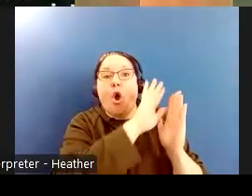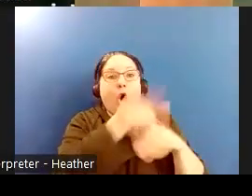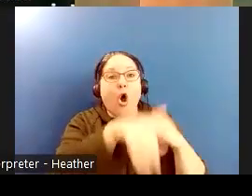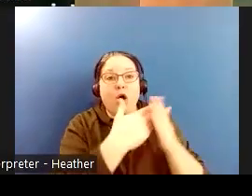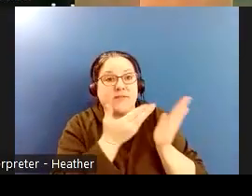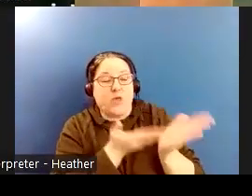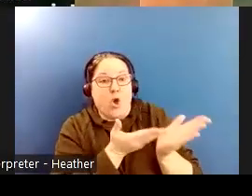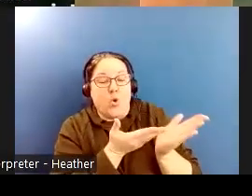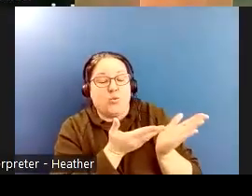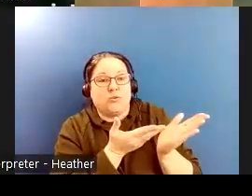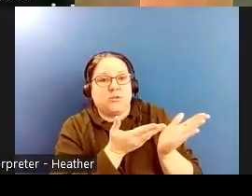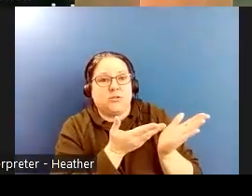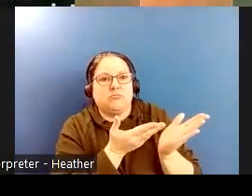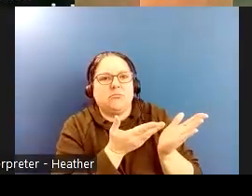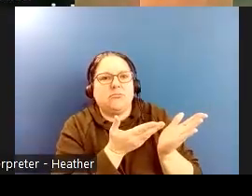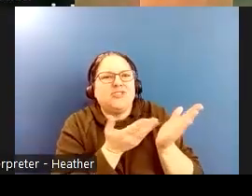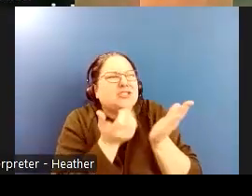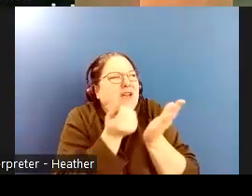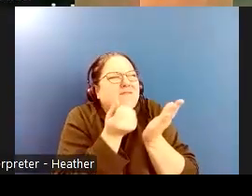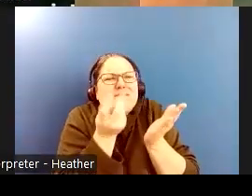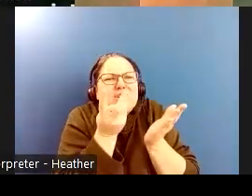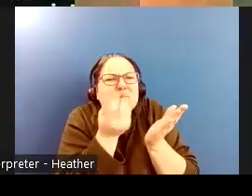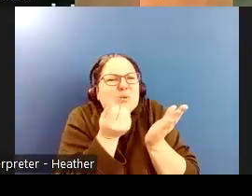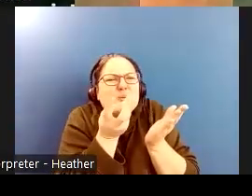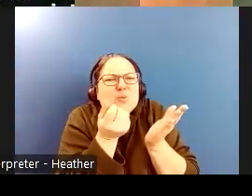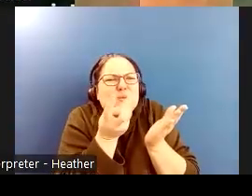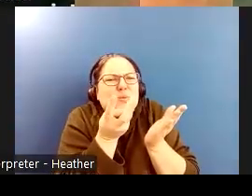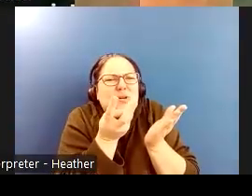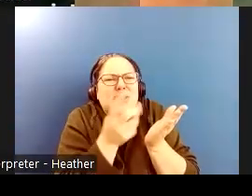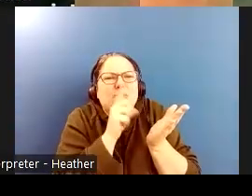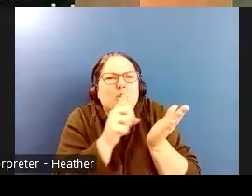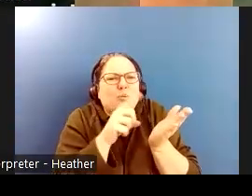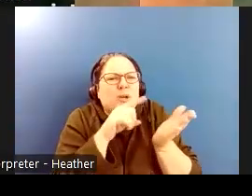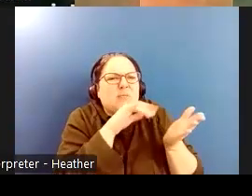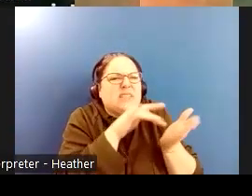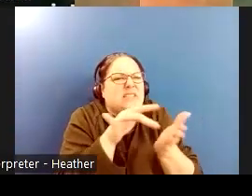you only have a handful where they've actually been studied a lot. And this is one of the things